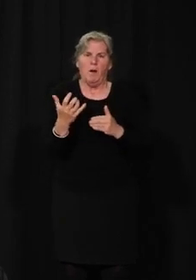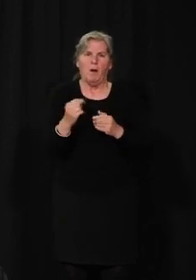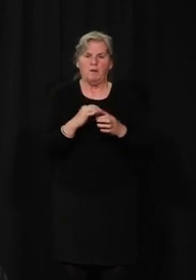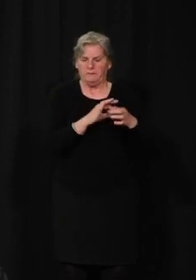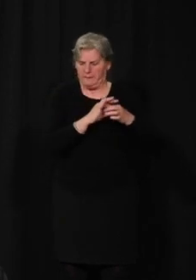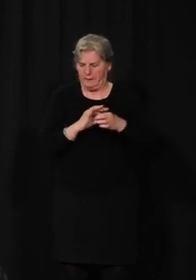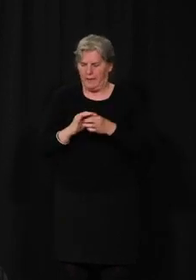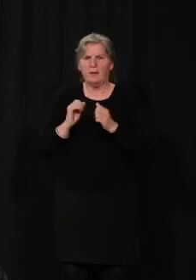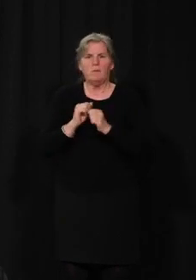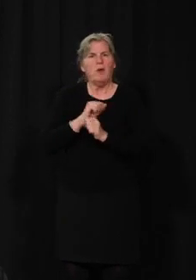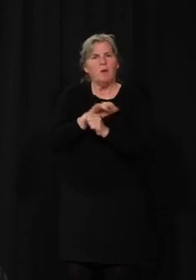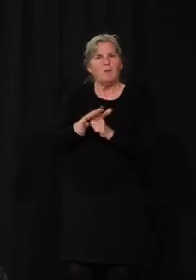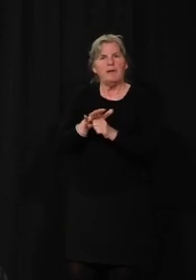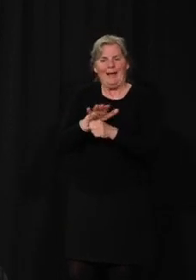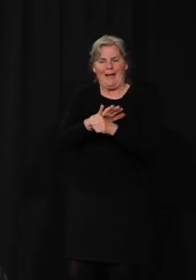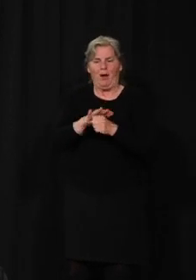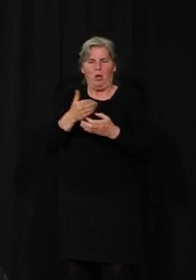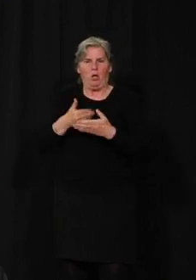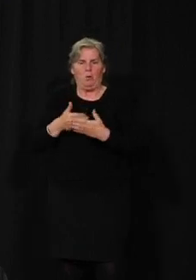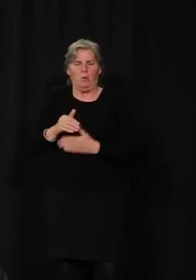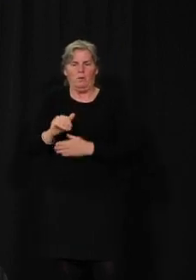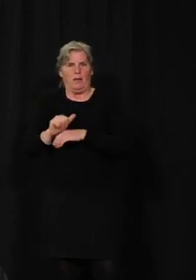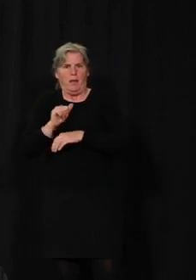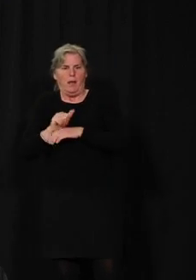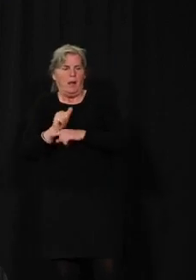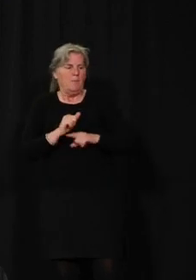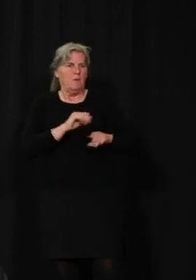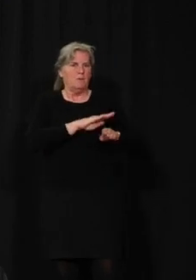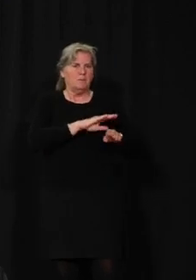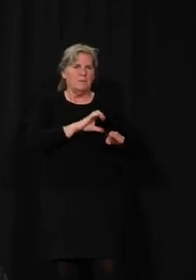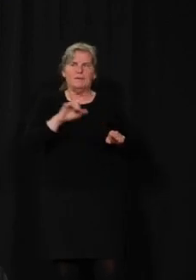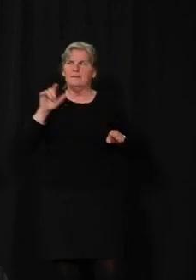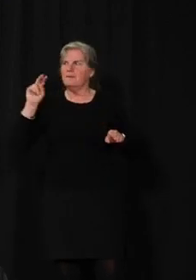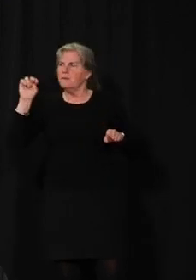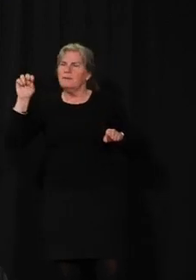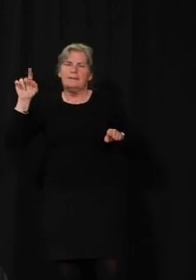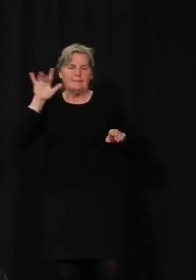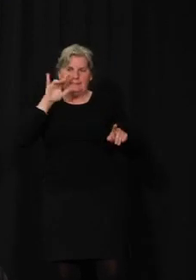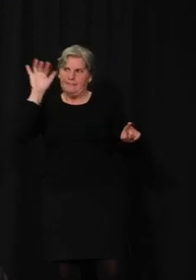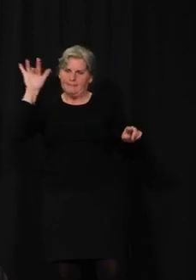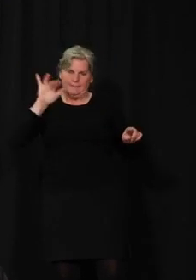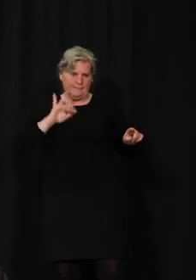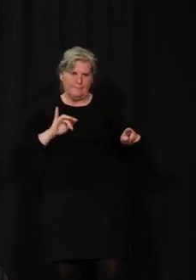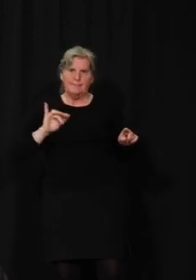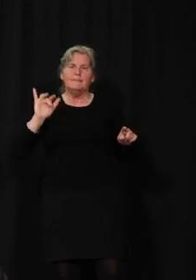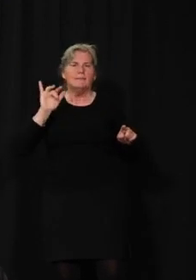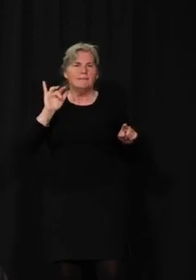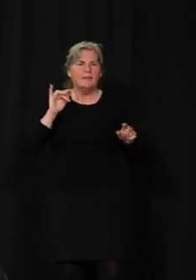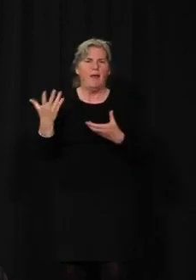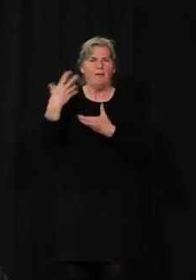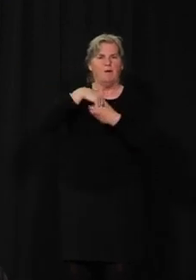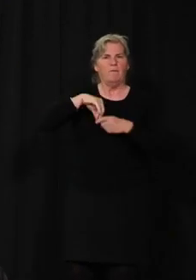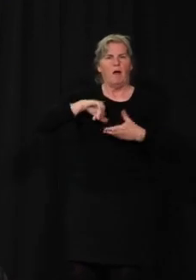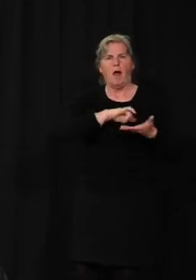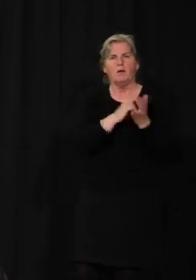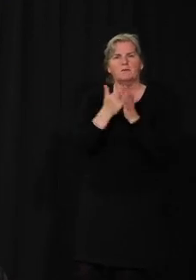Also looking at epidemiology of our neighbouring regions. All of those touch points feed into the conversation for us to